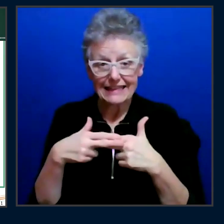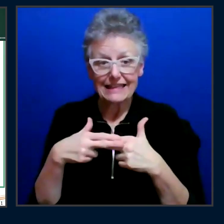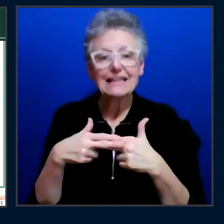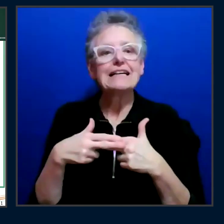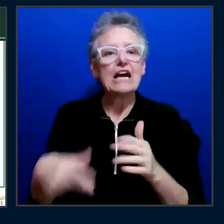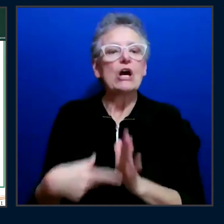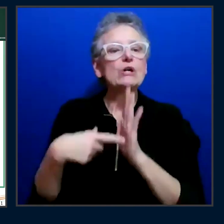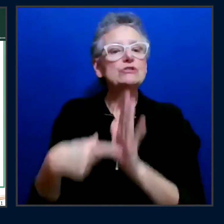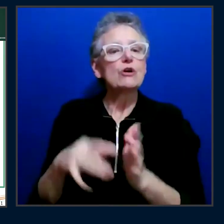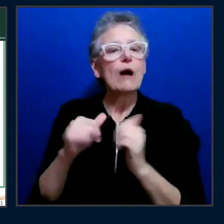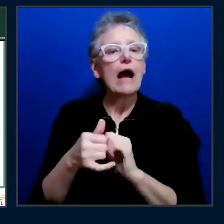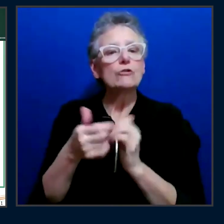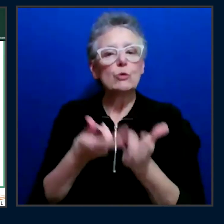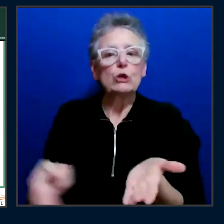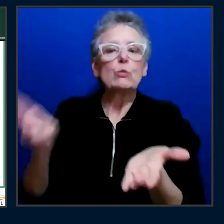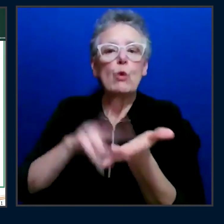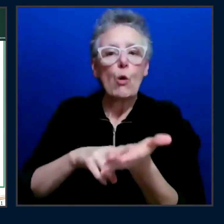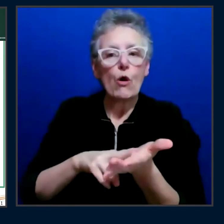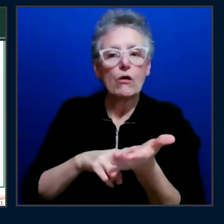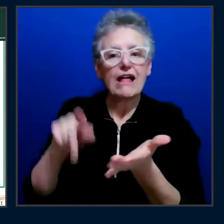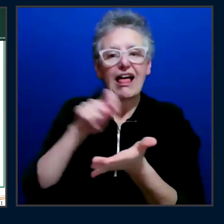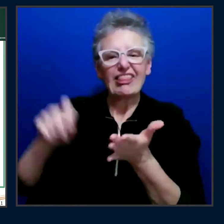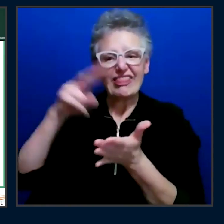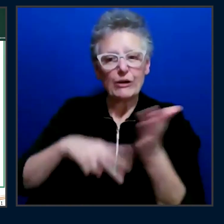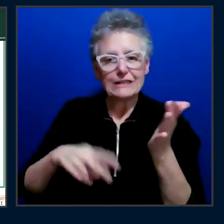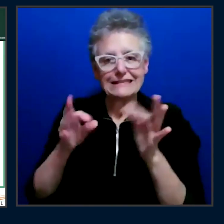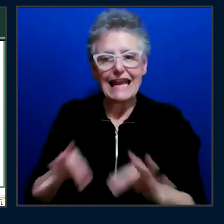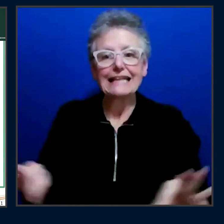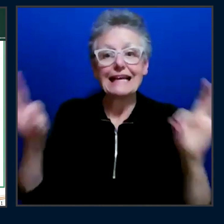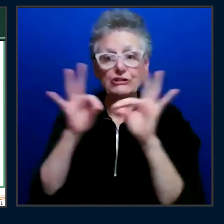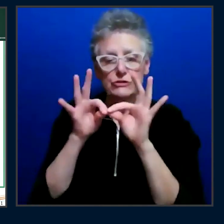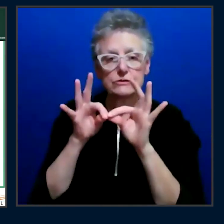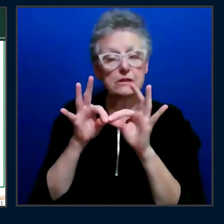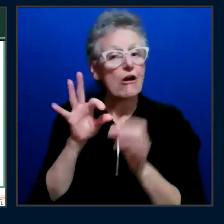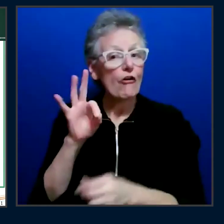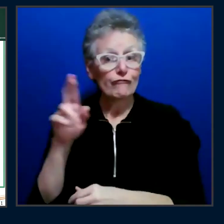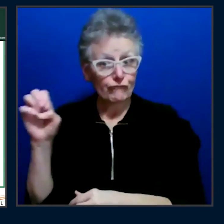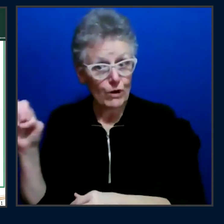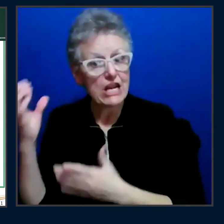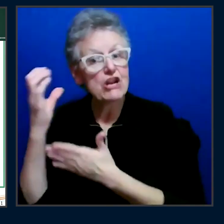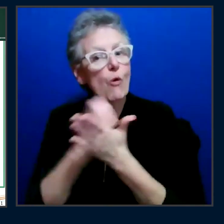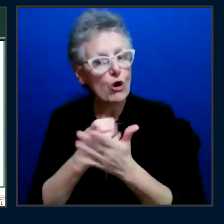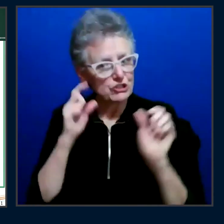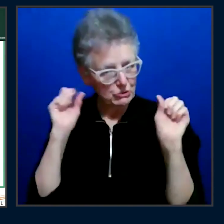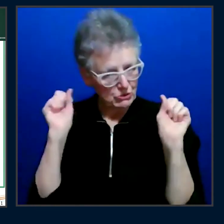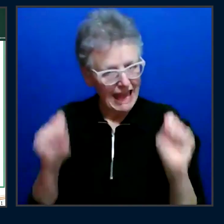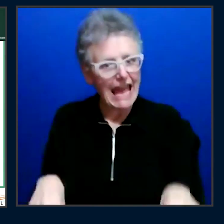I show you how to enroll in the literacy essentials, and this is a free course that you can--